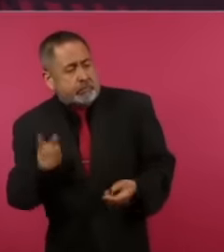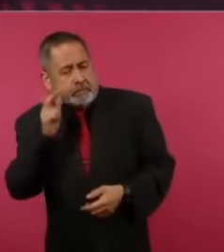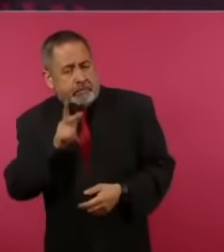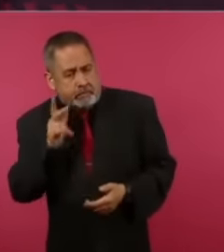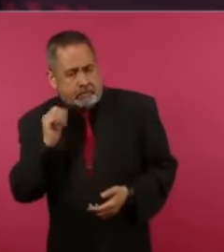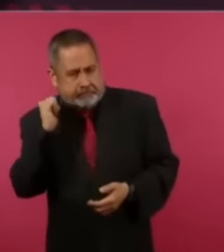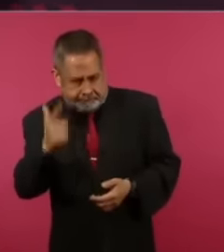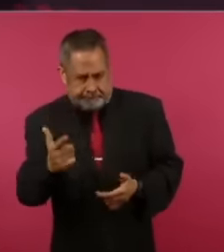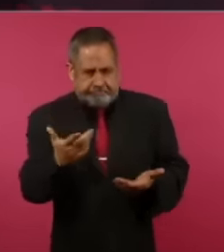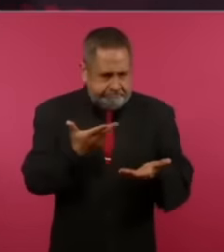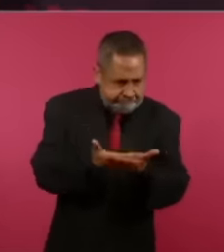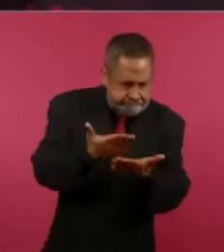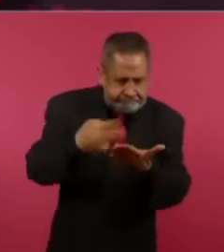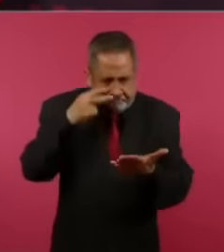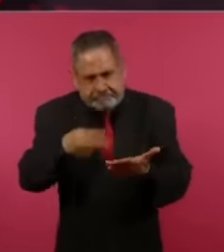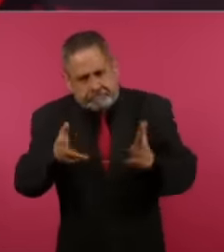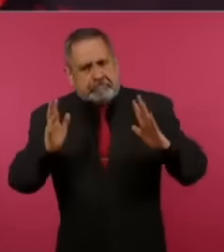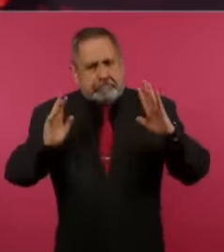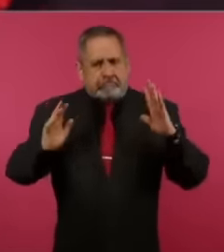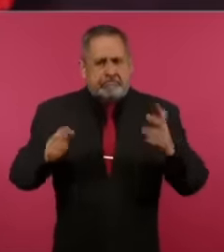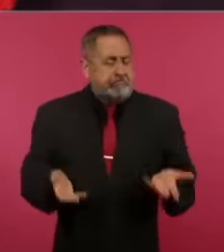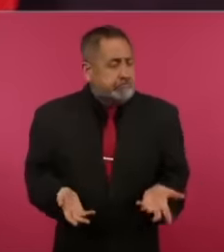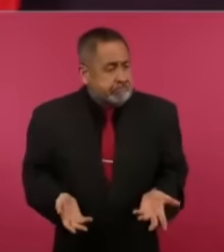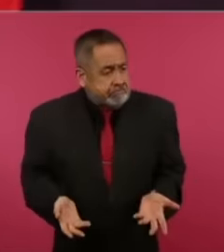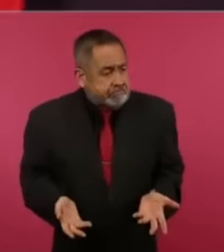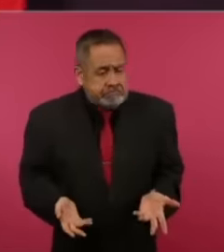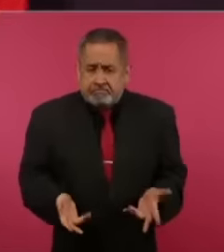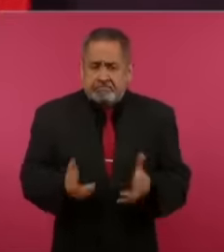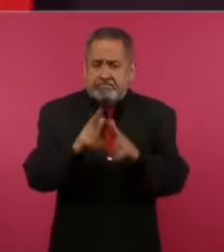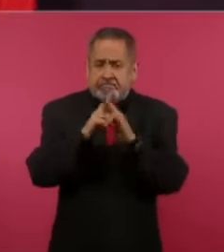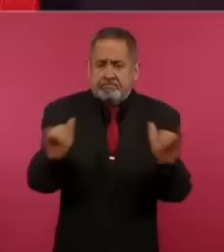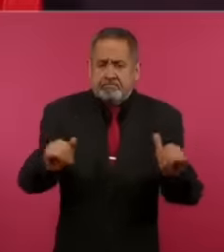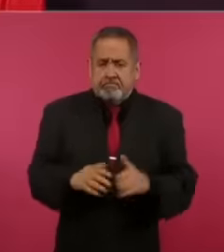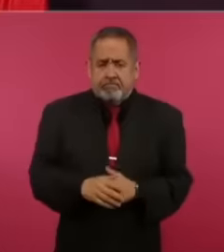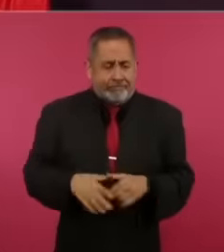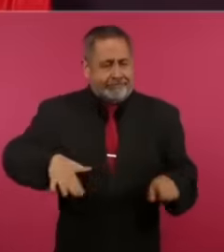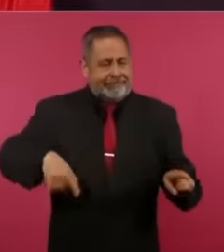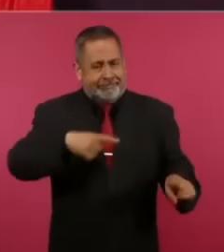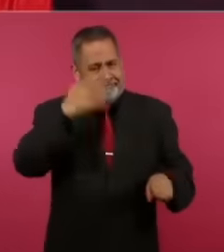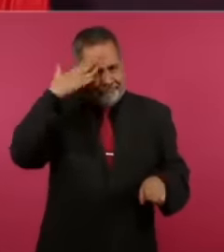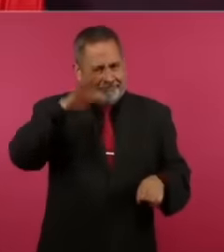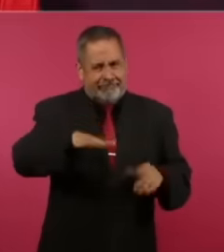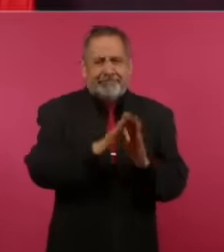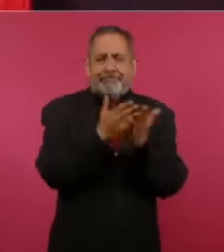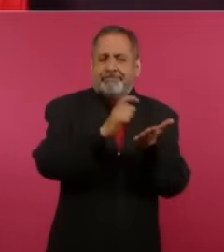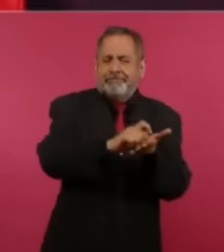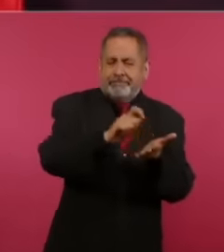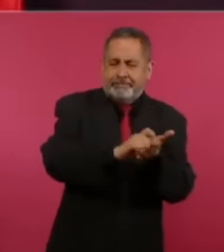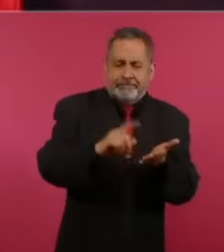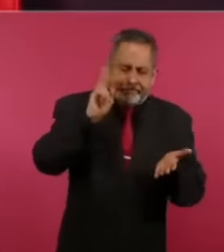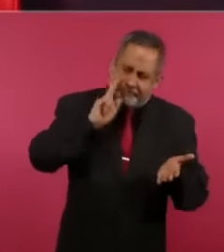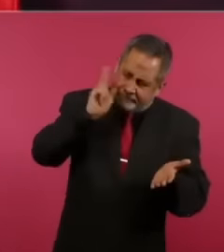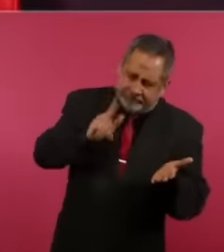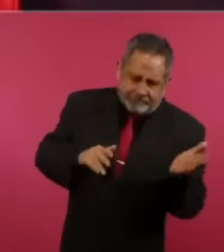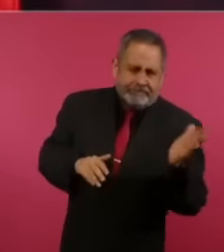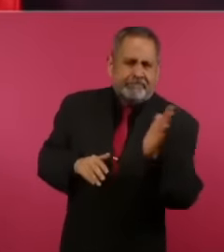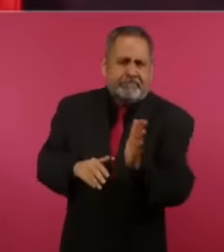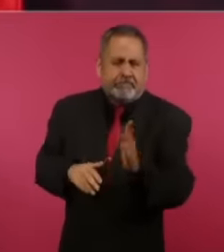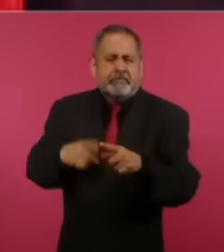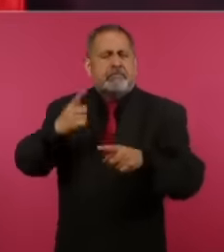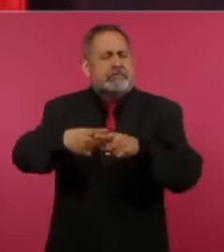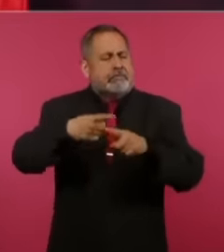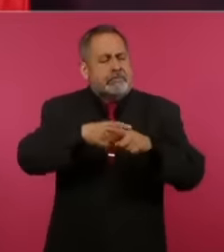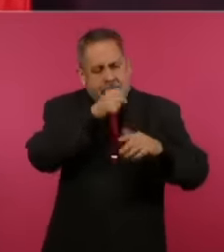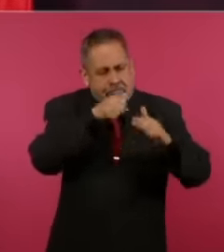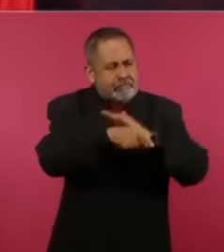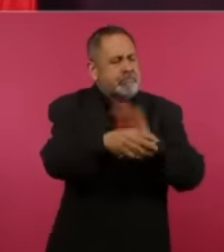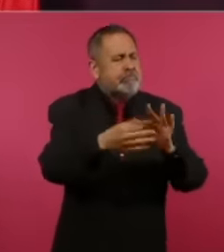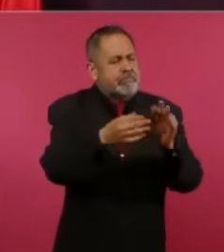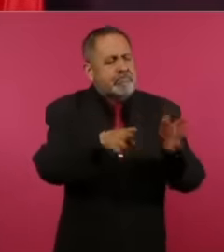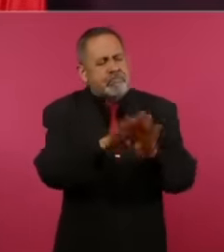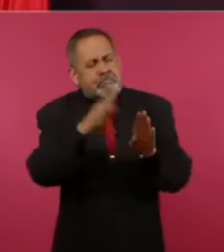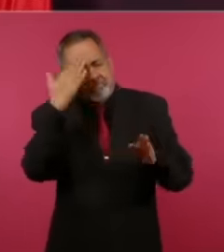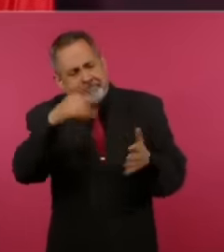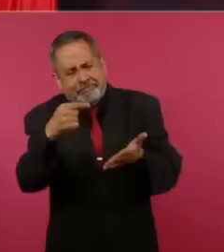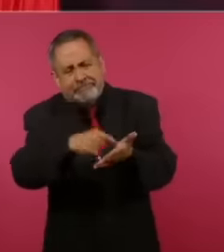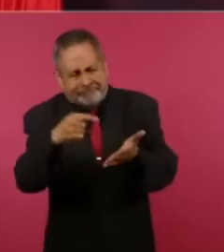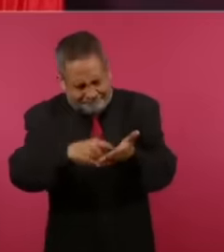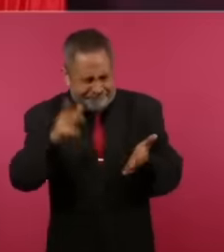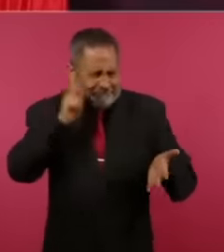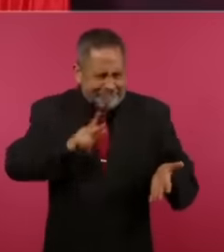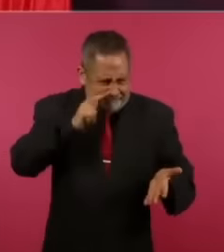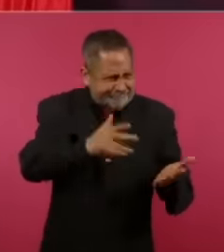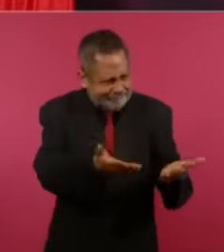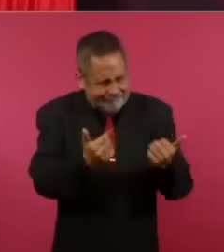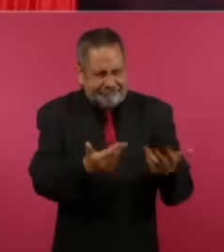the lady who just wrote the book to say who her informant is,